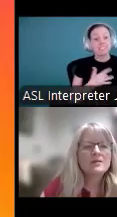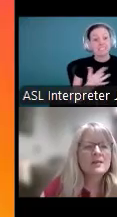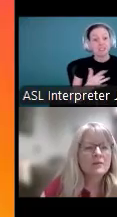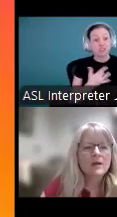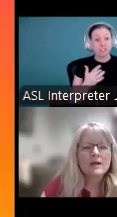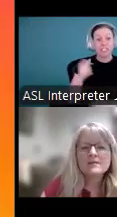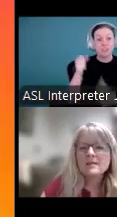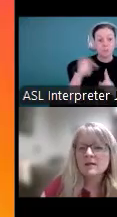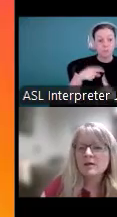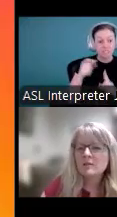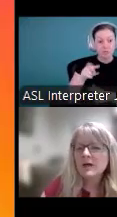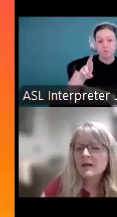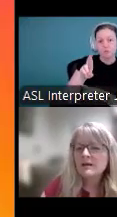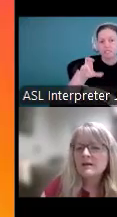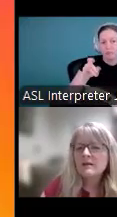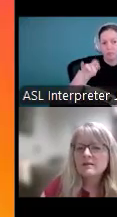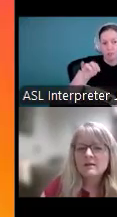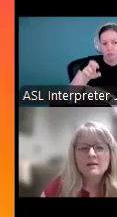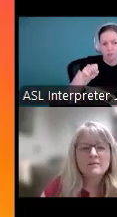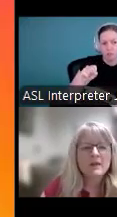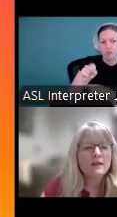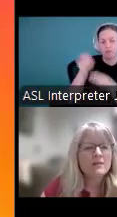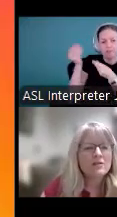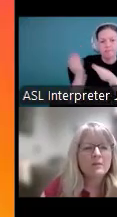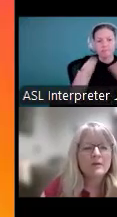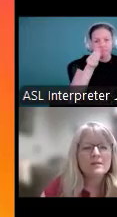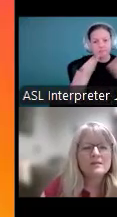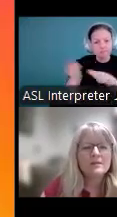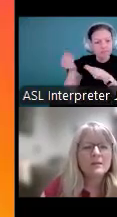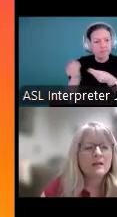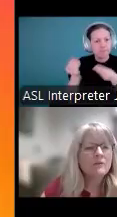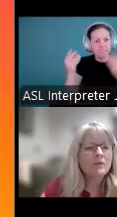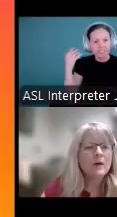those sound waves that our brain then interprets in a meaningful